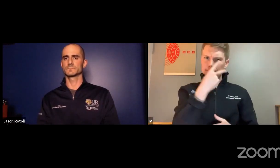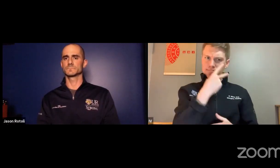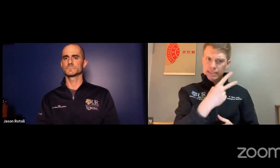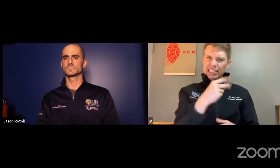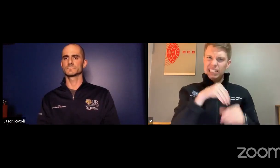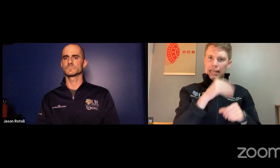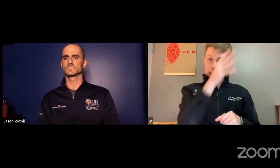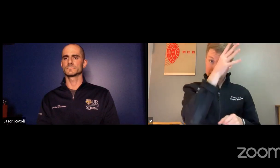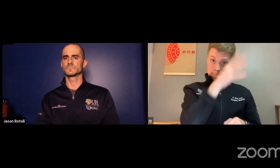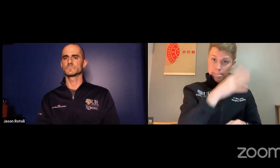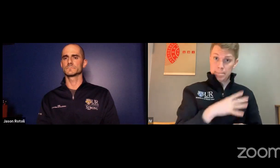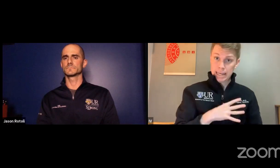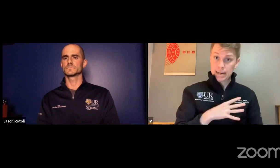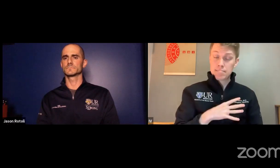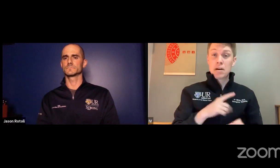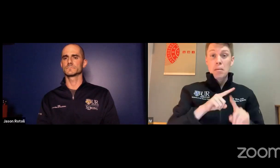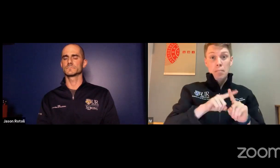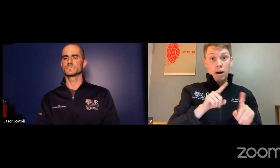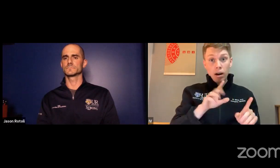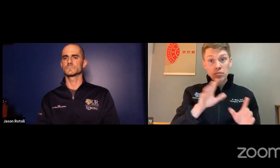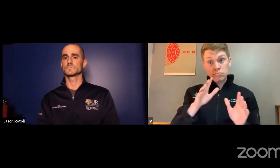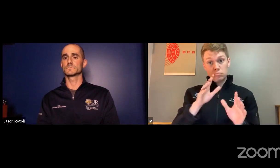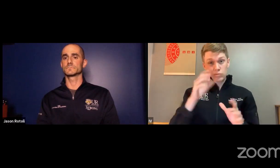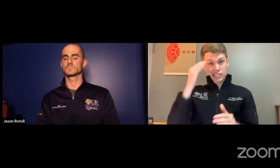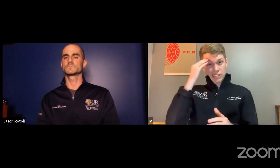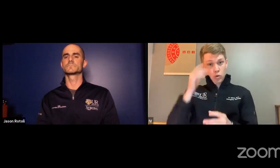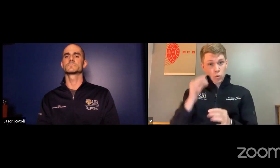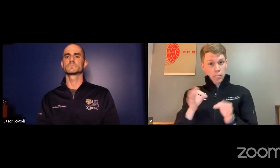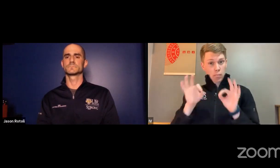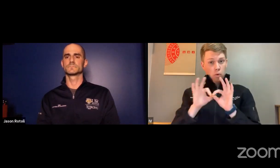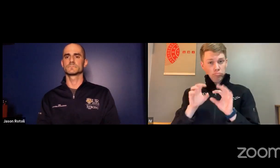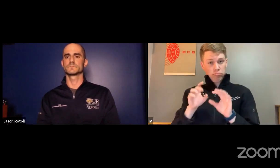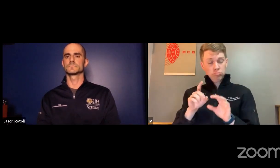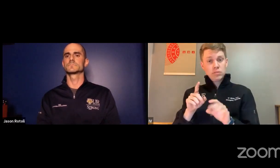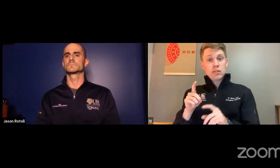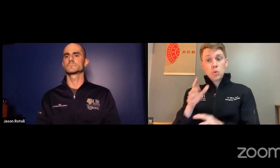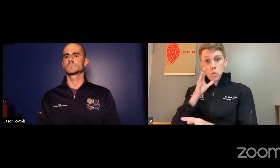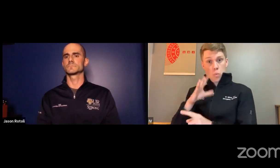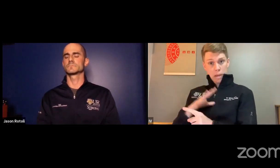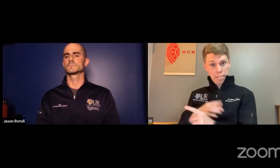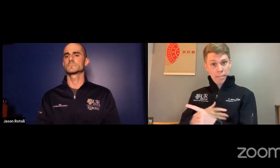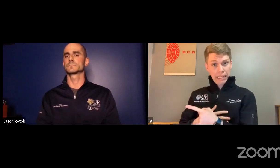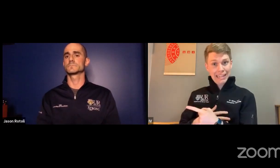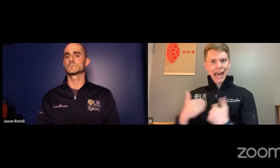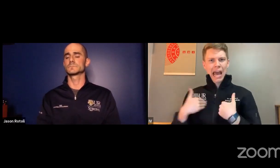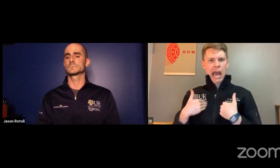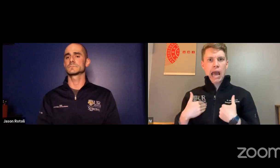said before. Some of the symptoms are, again, as Jason explained before, pain